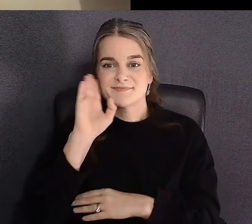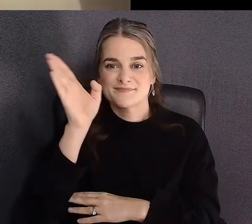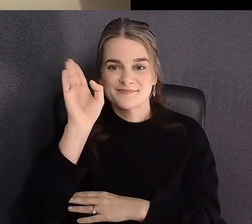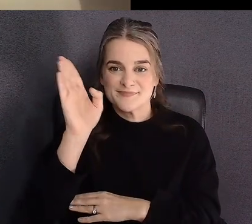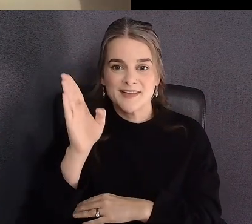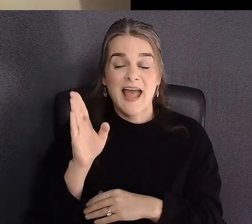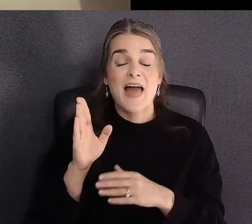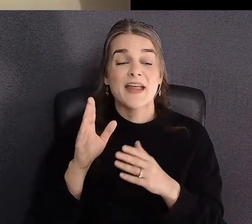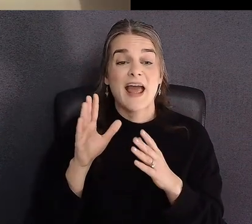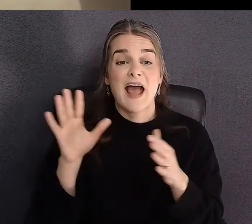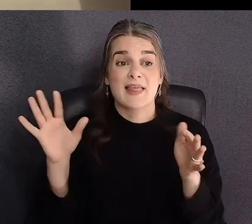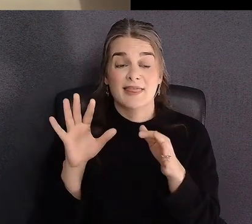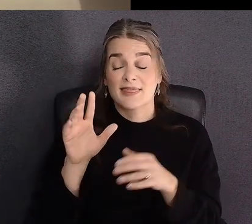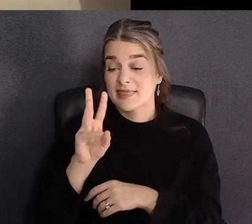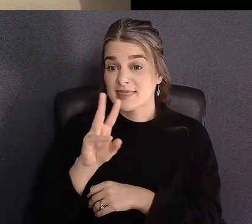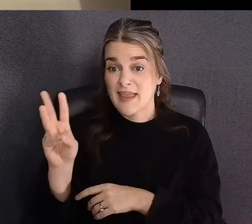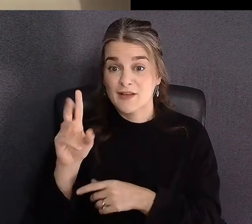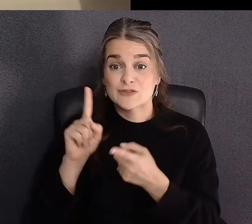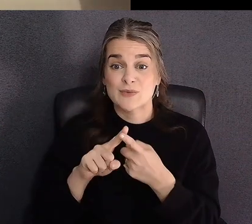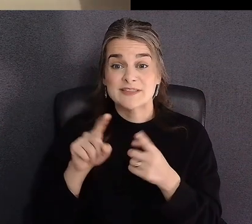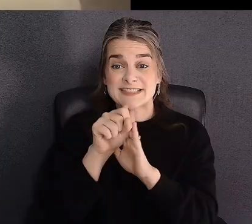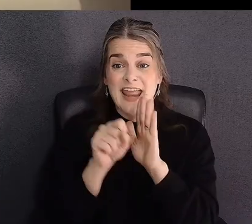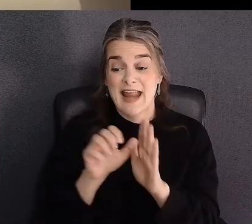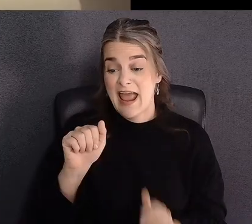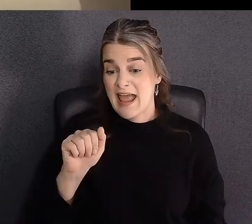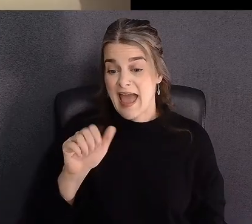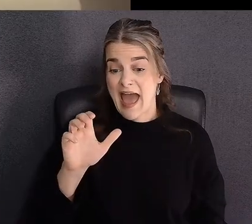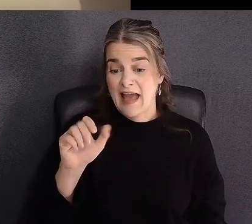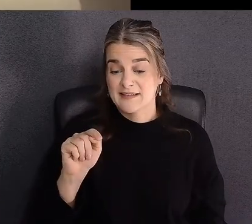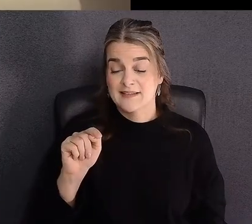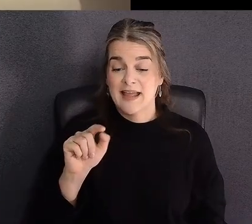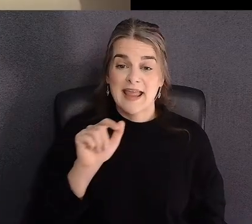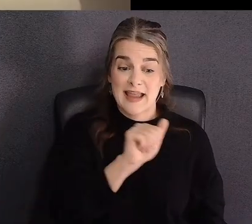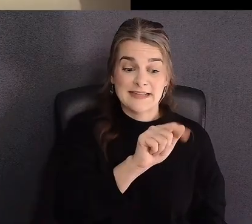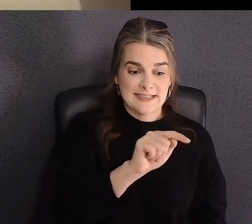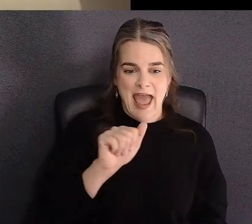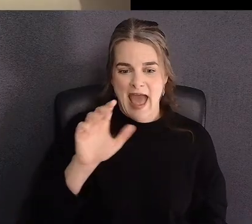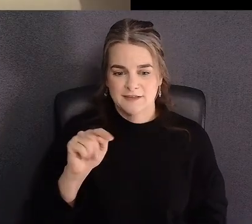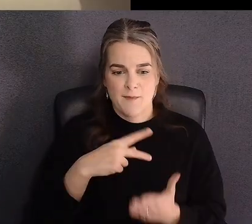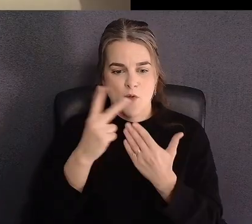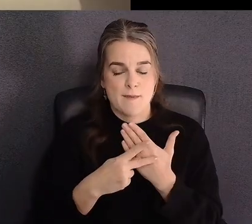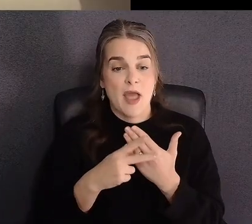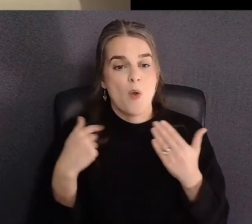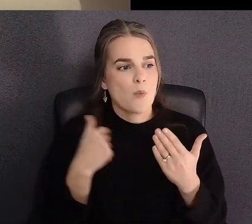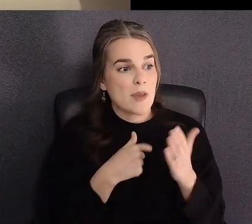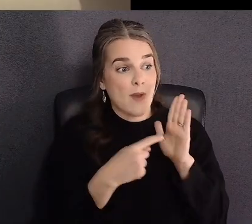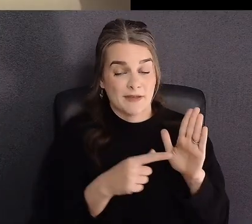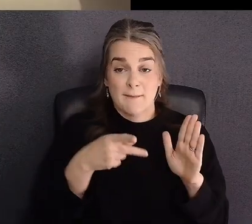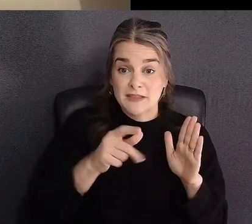So here at TechOWL, we represent the state assistive technology program for Pennsylvania. But if you don't live in Pennsylvania,